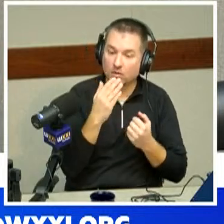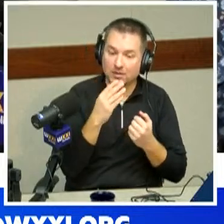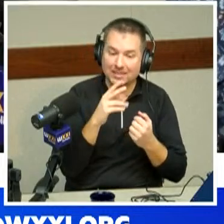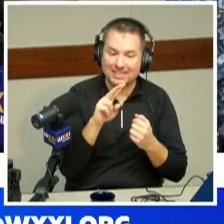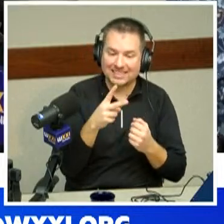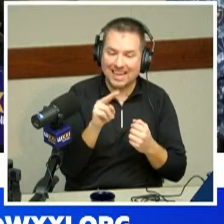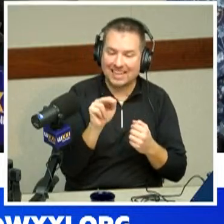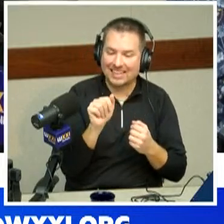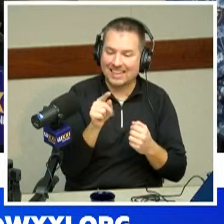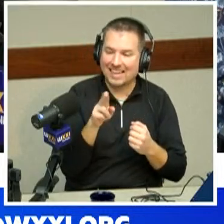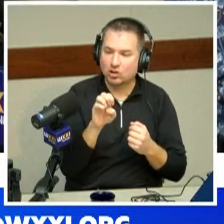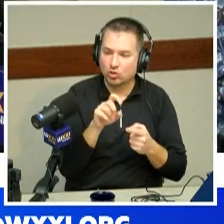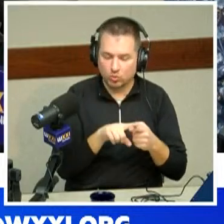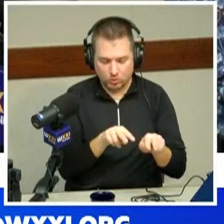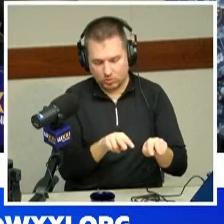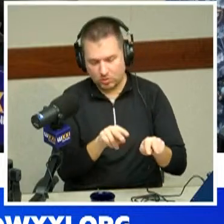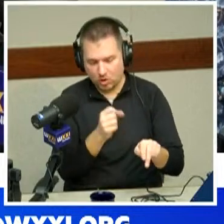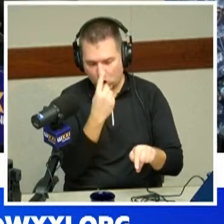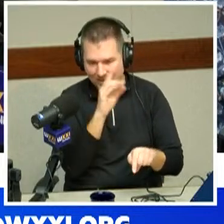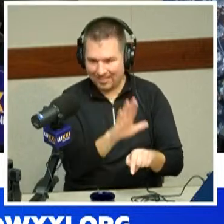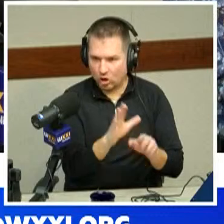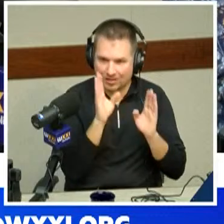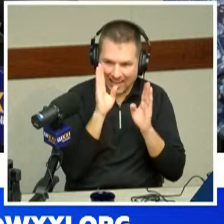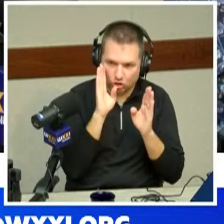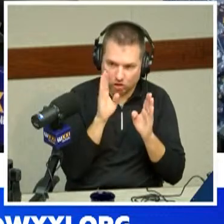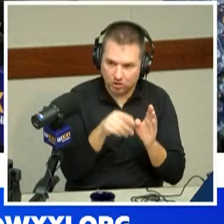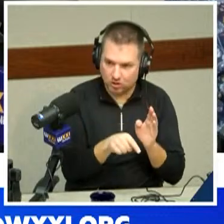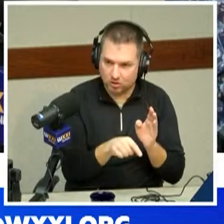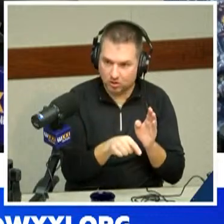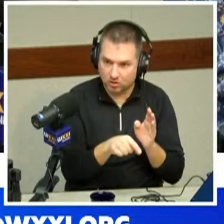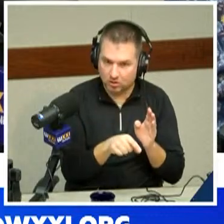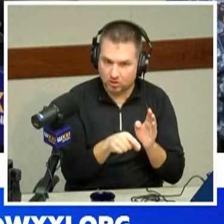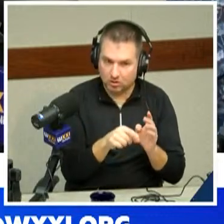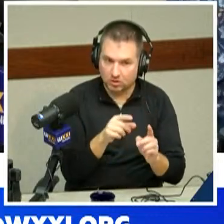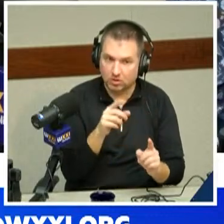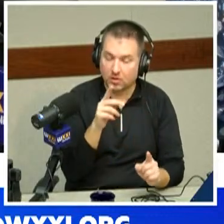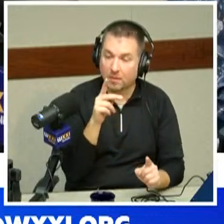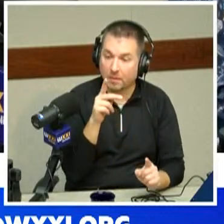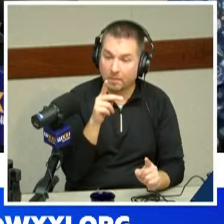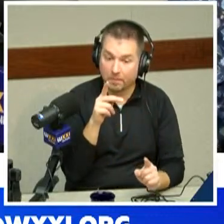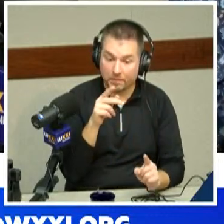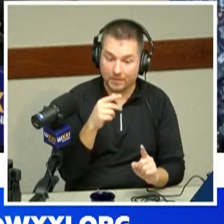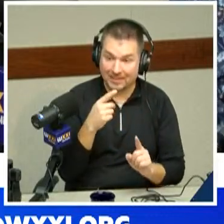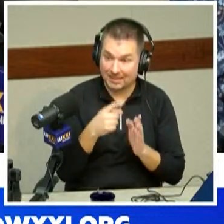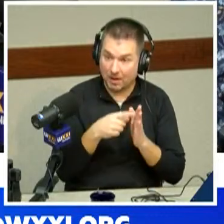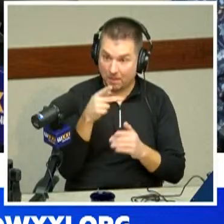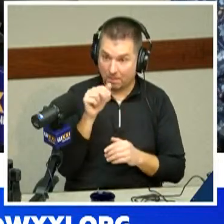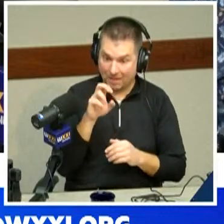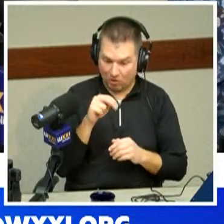people's attention like often you know parents who uh may not pay close attention to where the